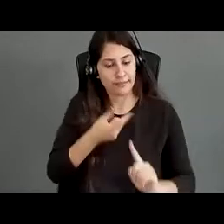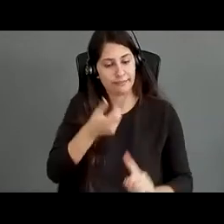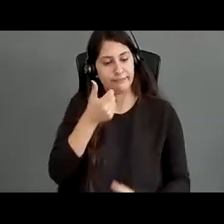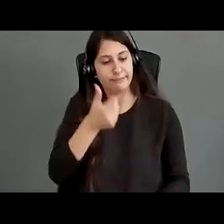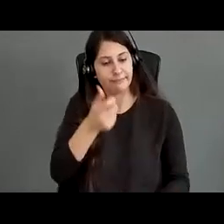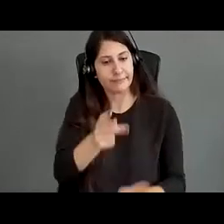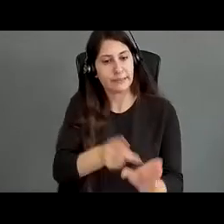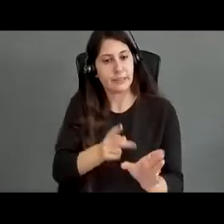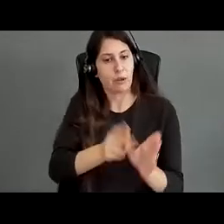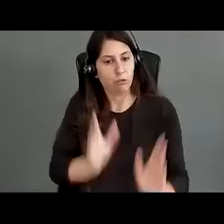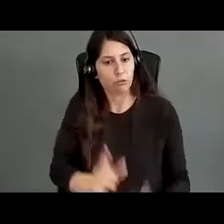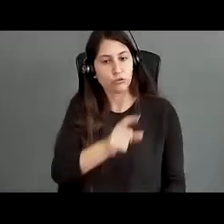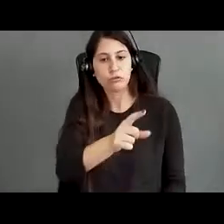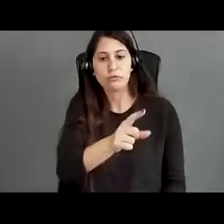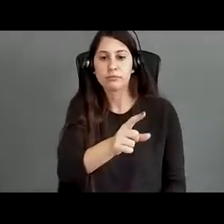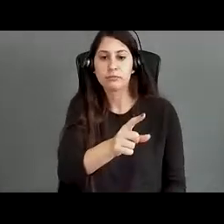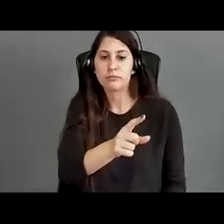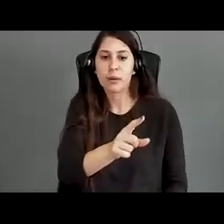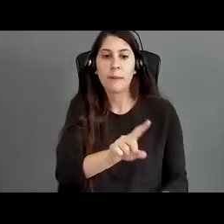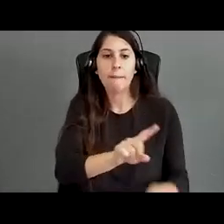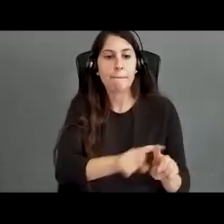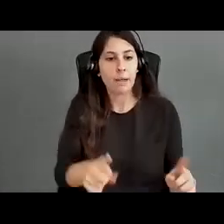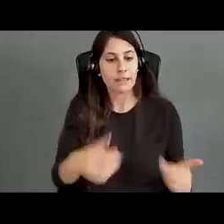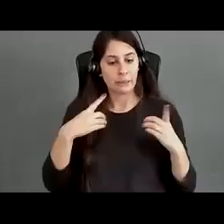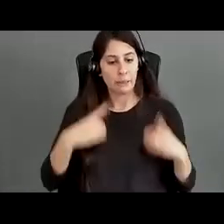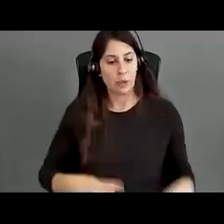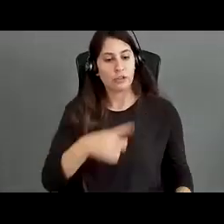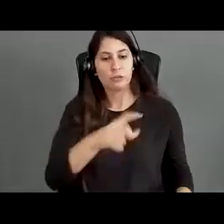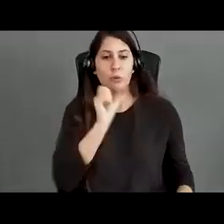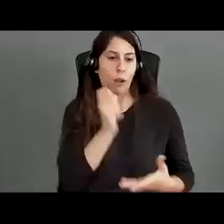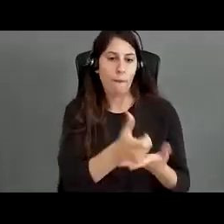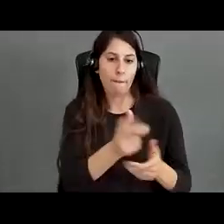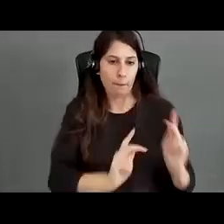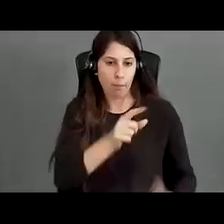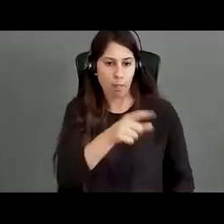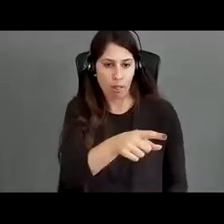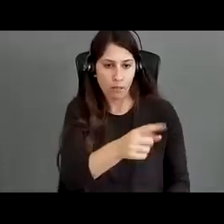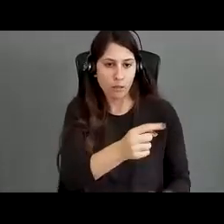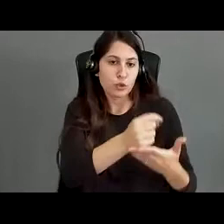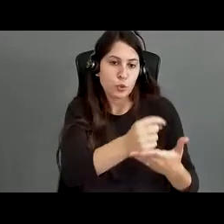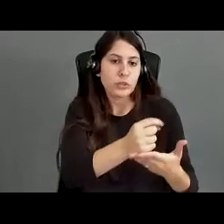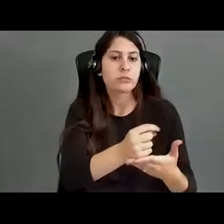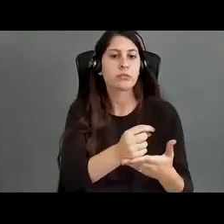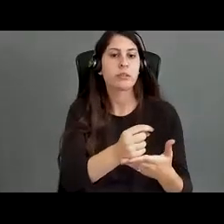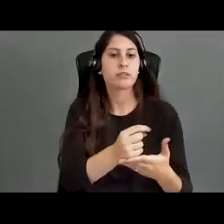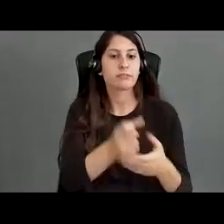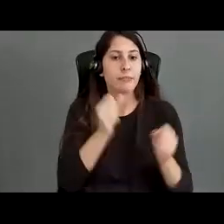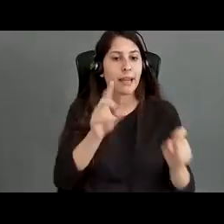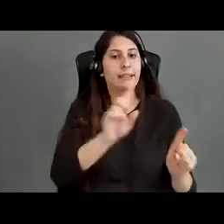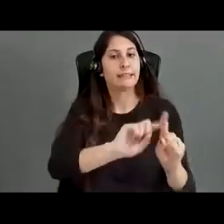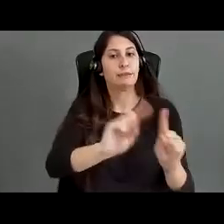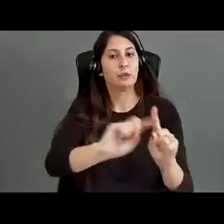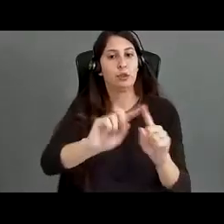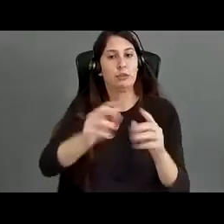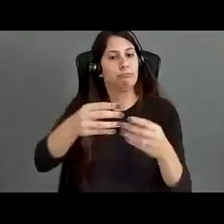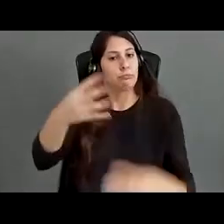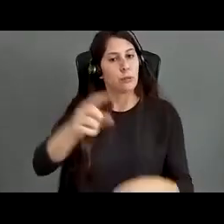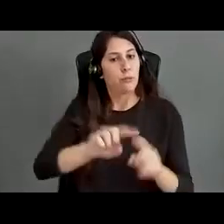but she doesn't treat people with depression, which covers a lot of territory. But because of her family experience,